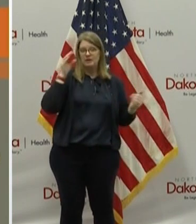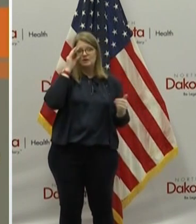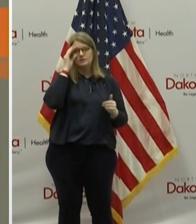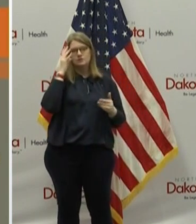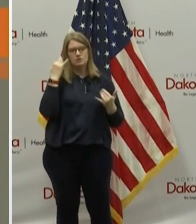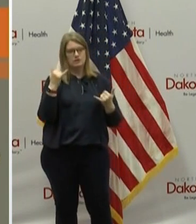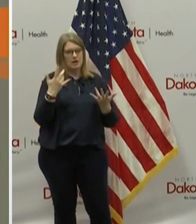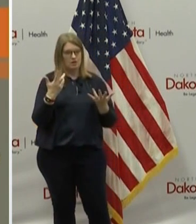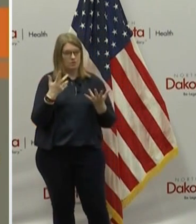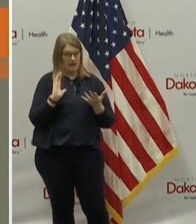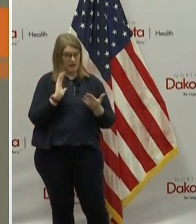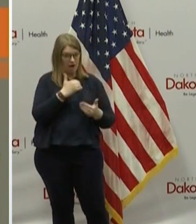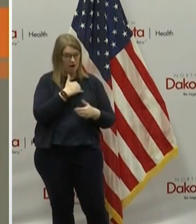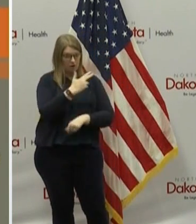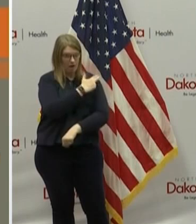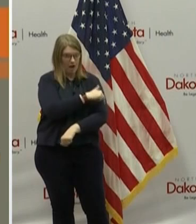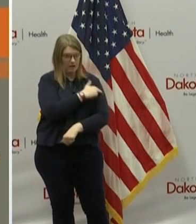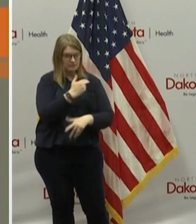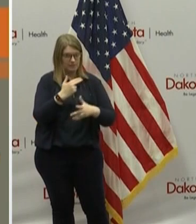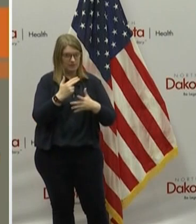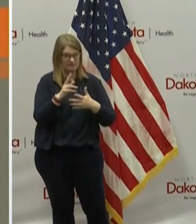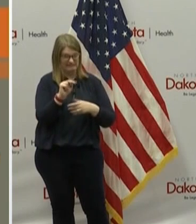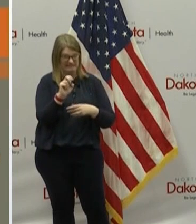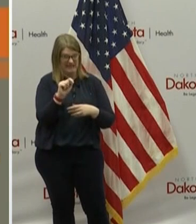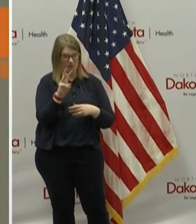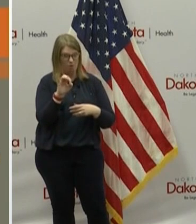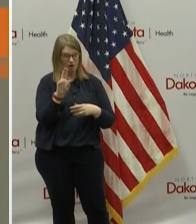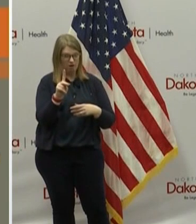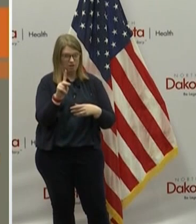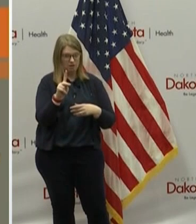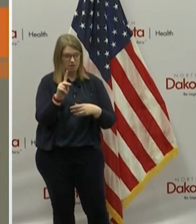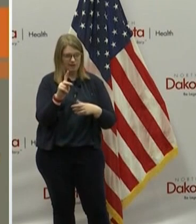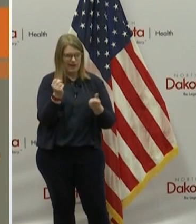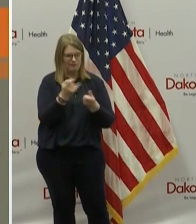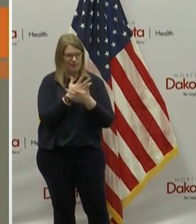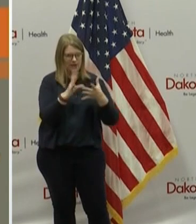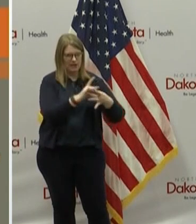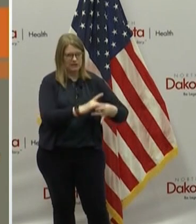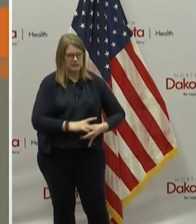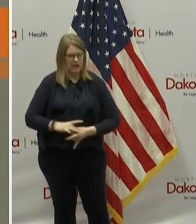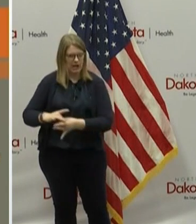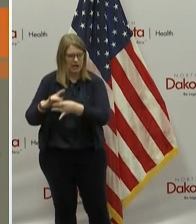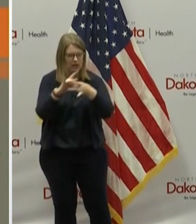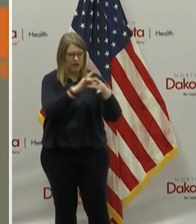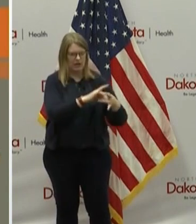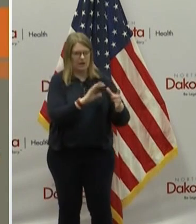IF YOU'RE IN RURAL AREAS YOUR LEVEL OF CARE IS GOING TO LEAD TO THOSE HIGHER AREAS.